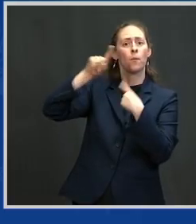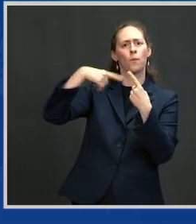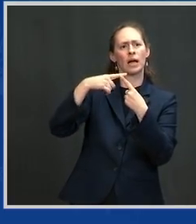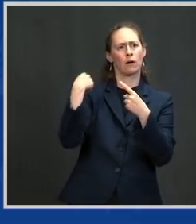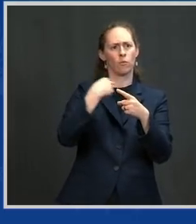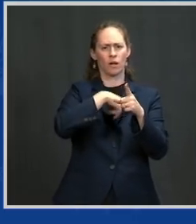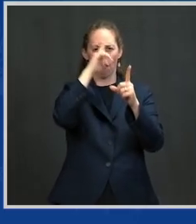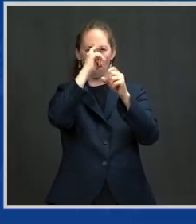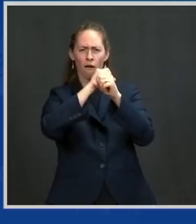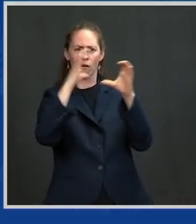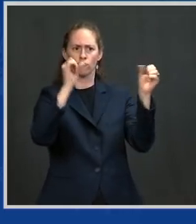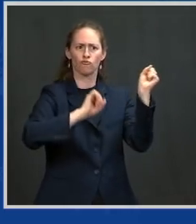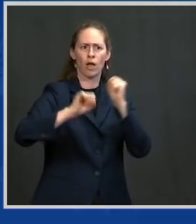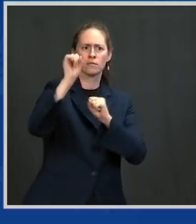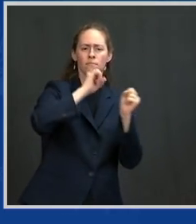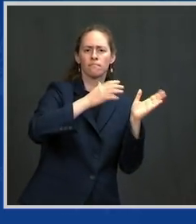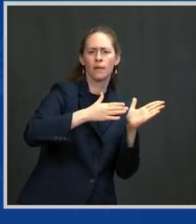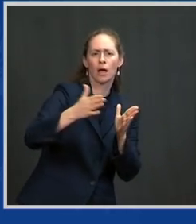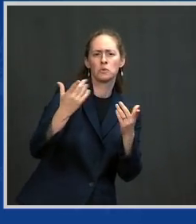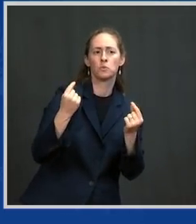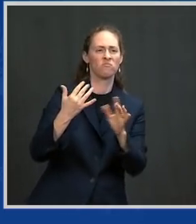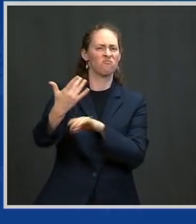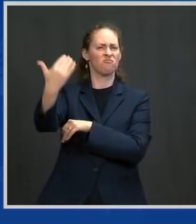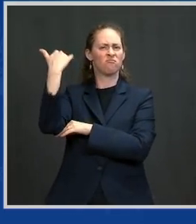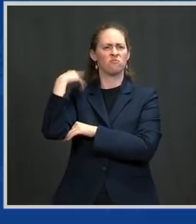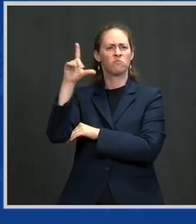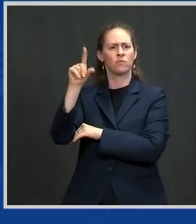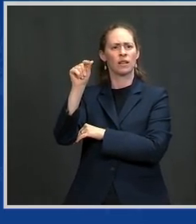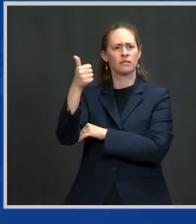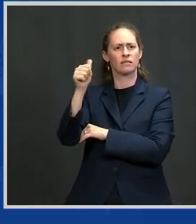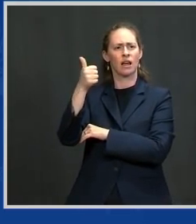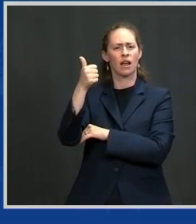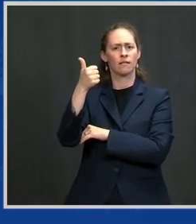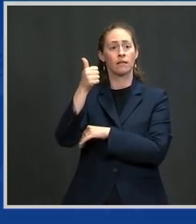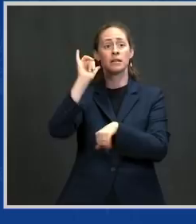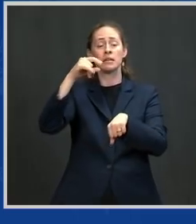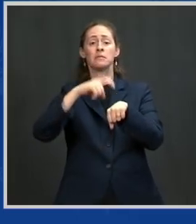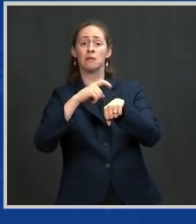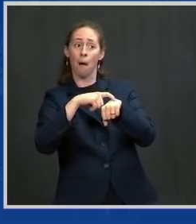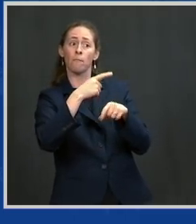when Russia was considered a partner and China wasn't even mentioned.